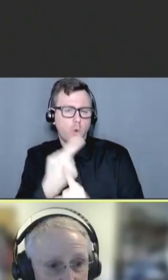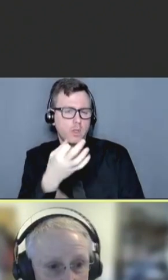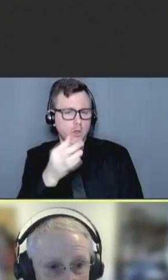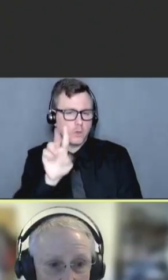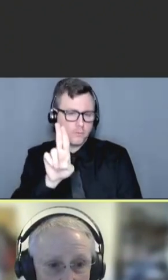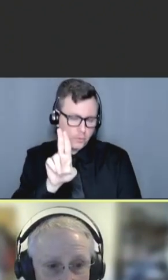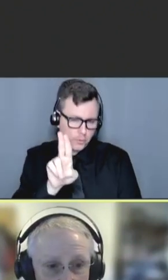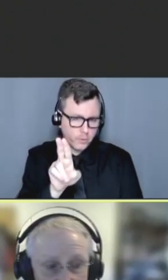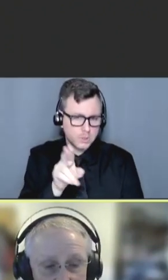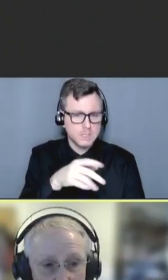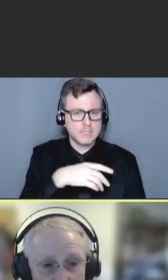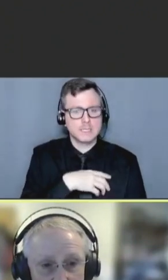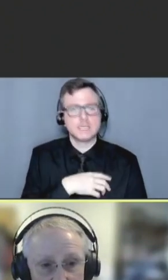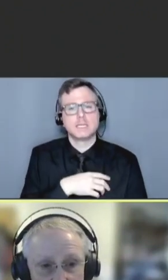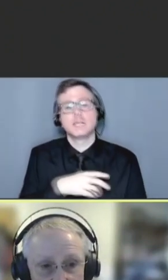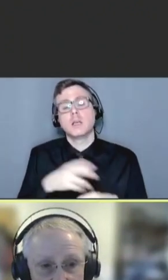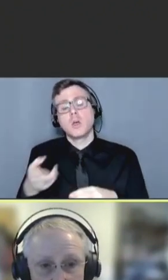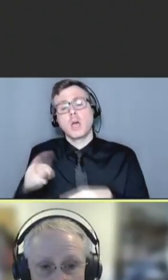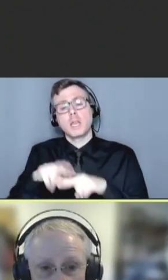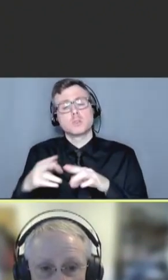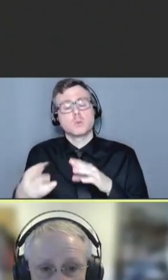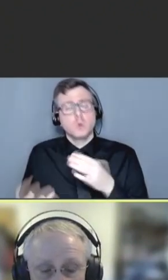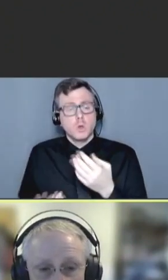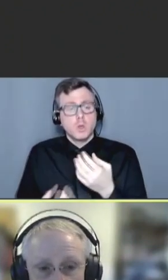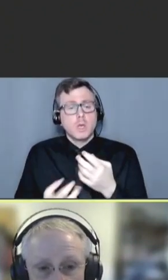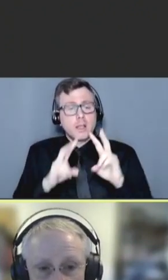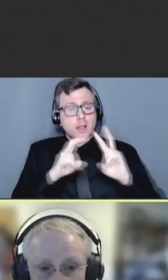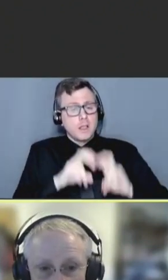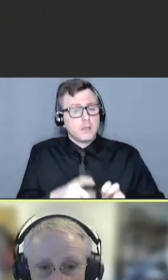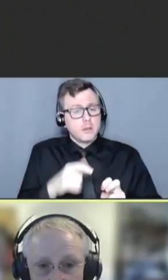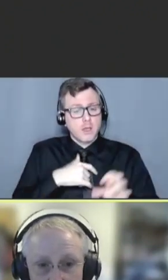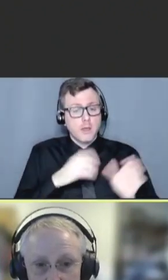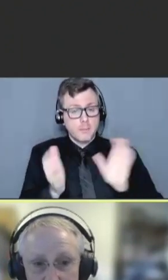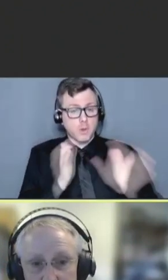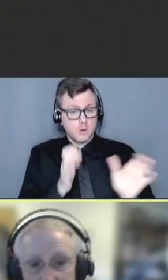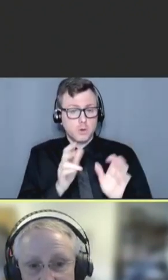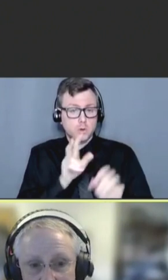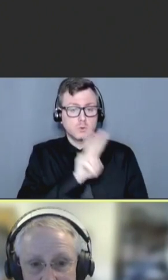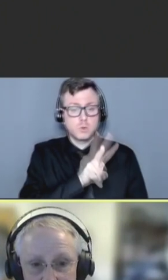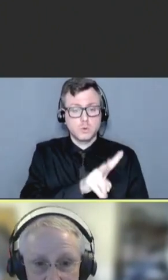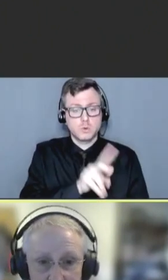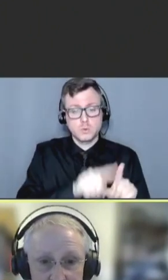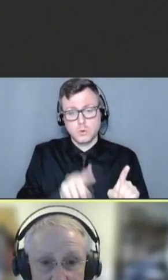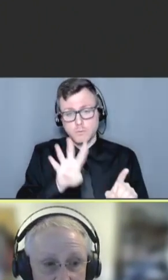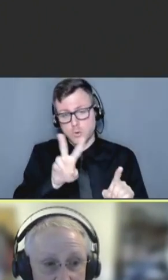Supplemental analyses also suggest a comparison interval at 22 to 42 days after vaccination